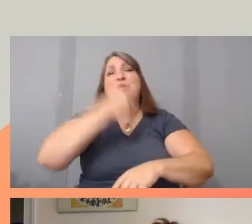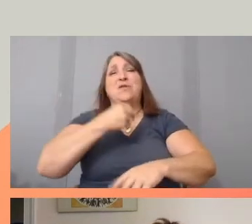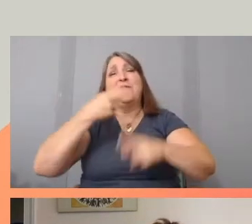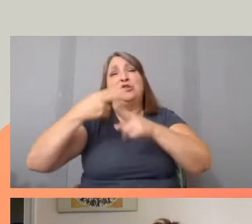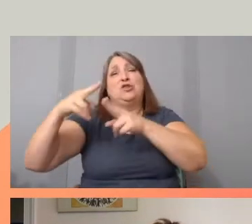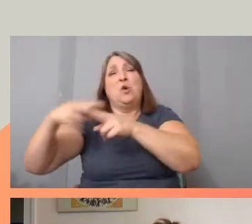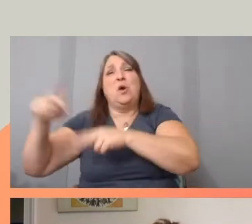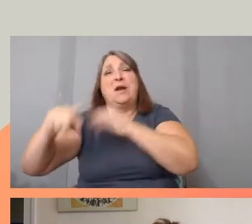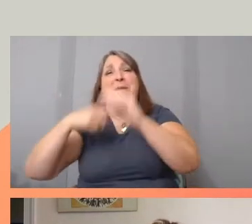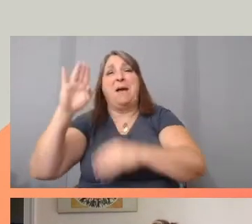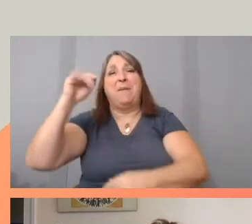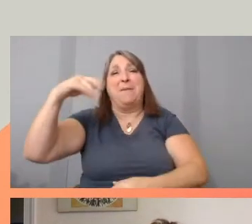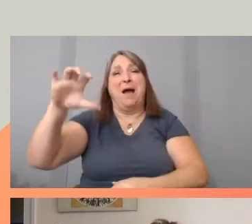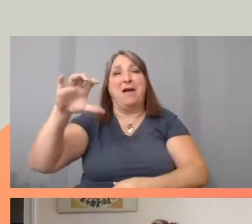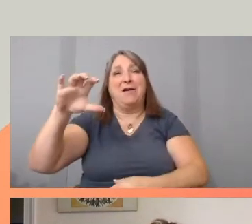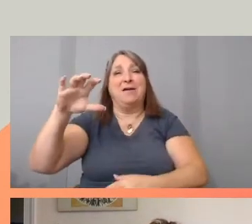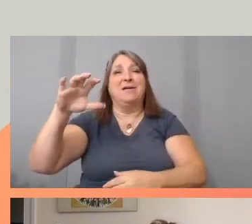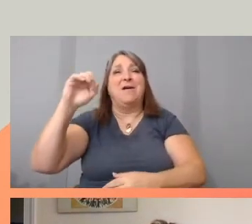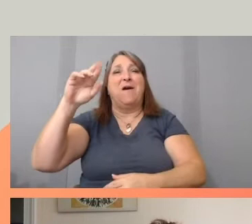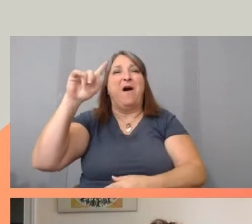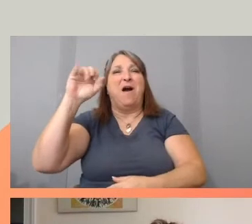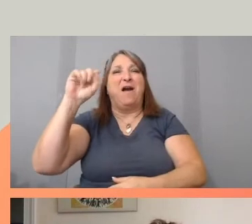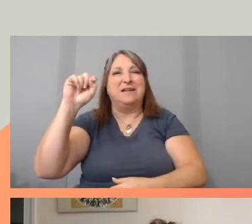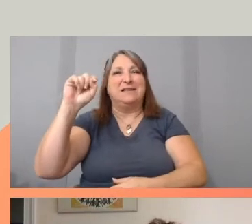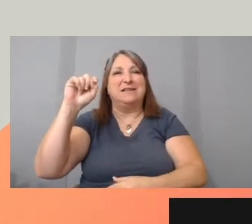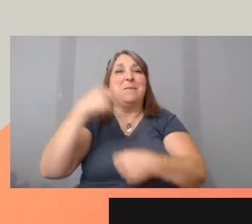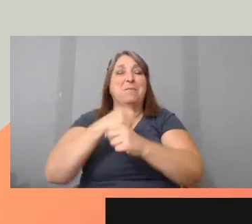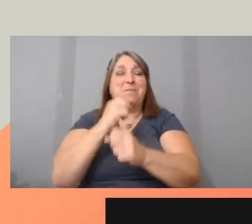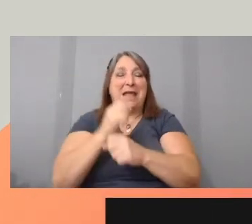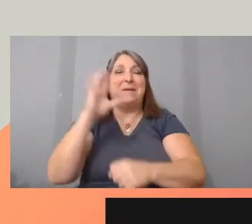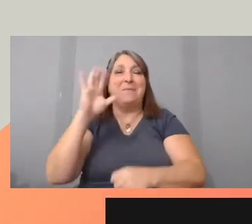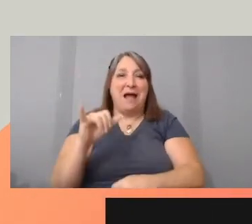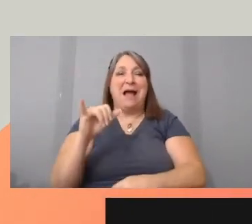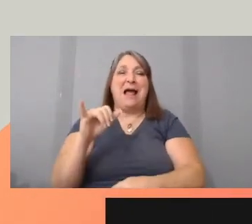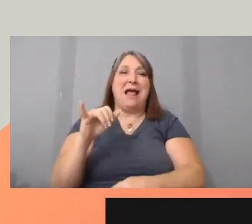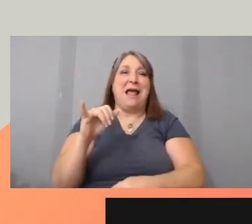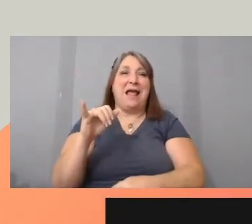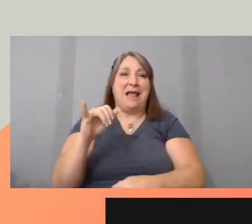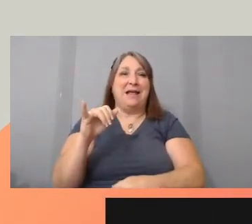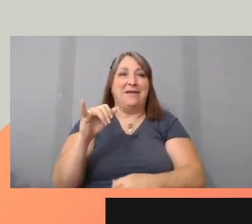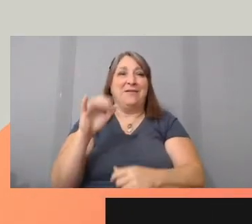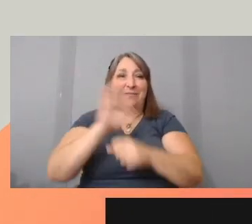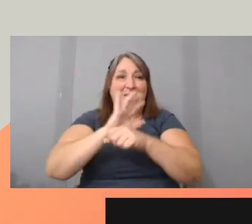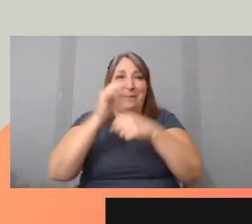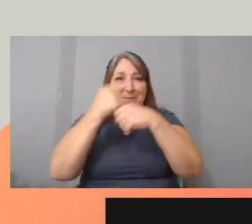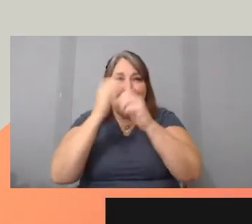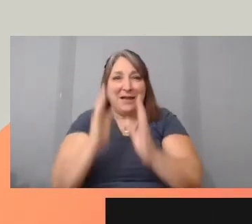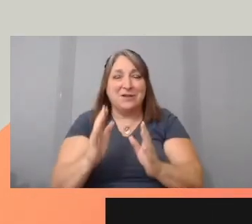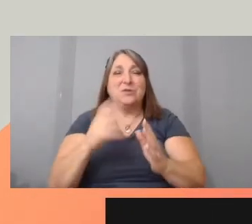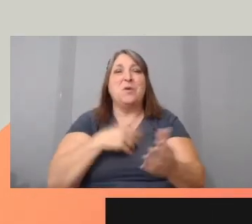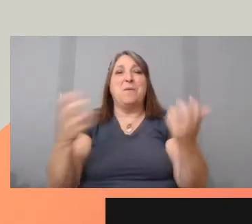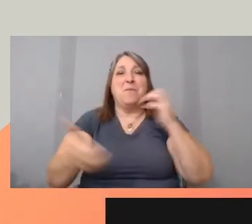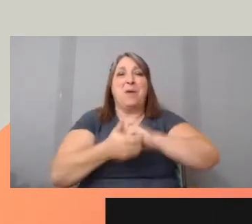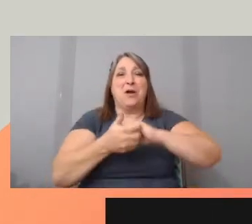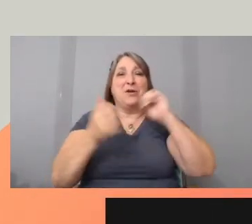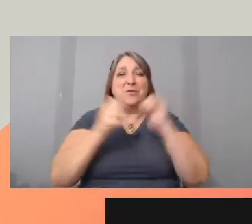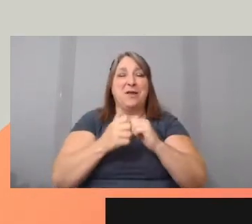five beautiful shorts about BIPOC artists made all by Firelight 11 and filmmakers. We've been partnering with frontline,